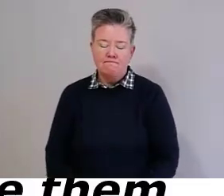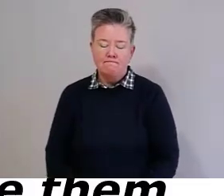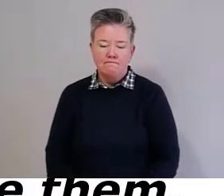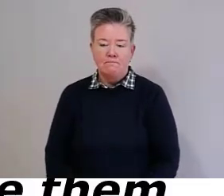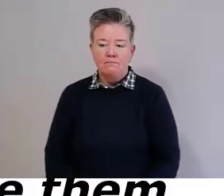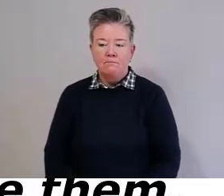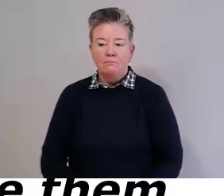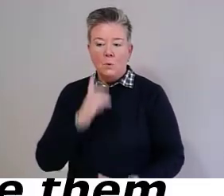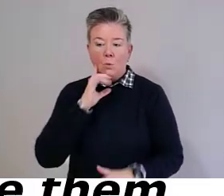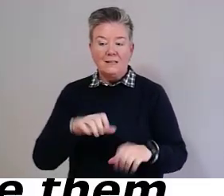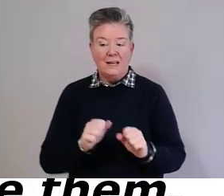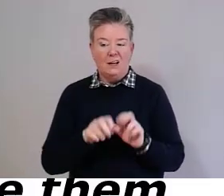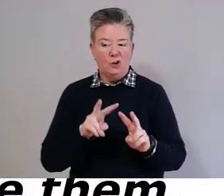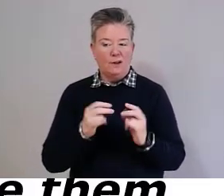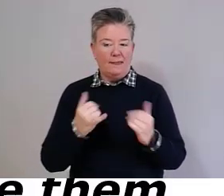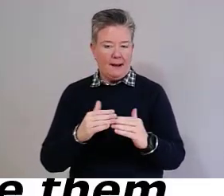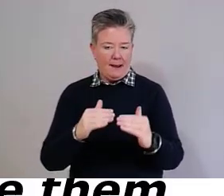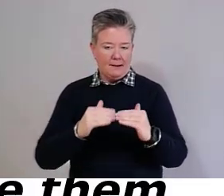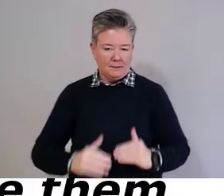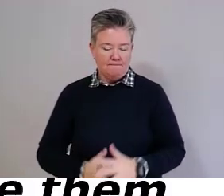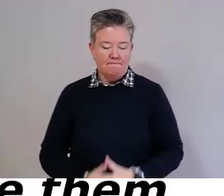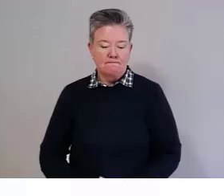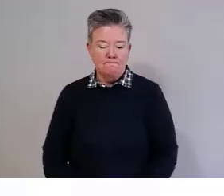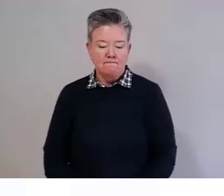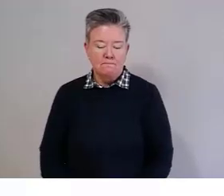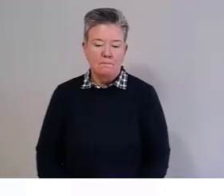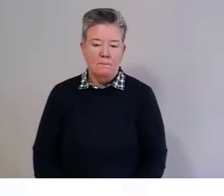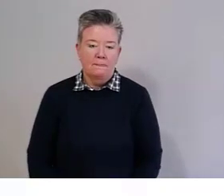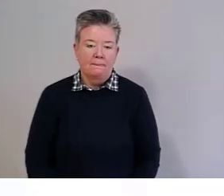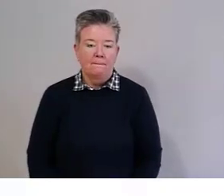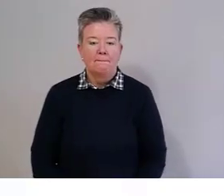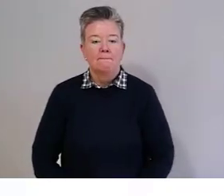We're going to take a look at that next.